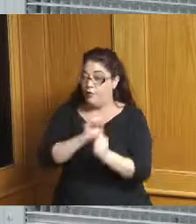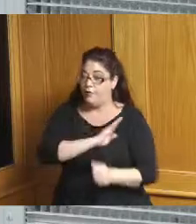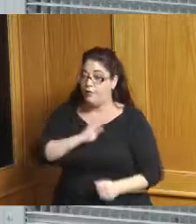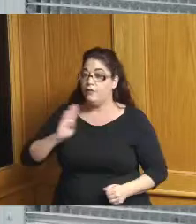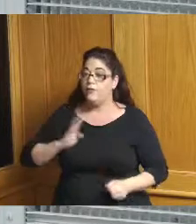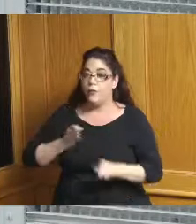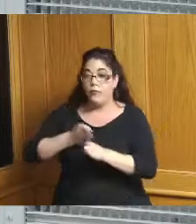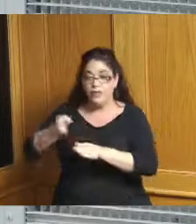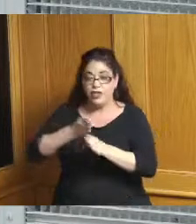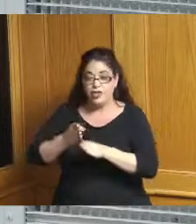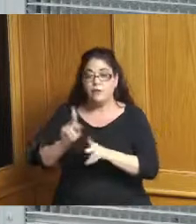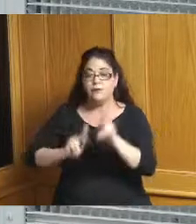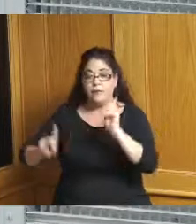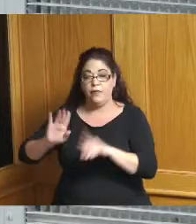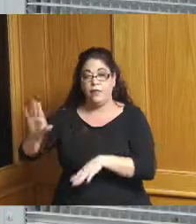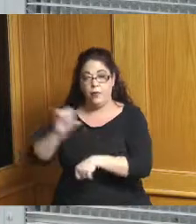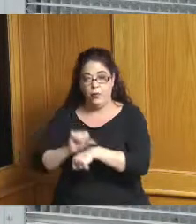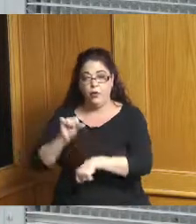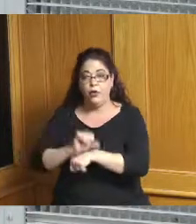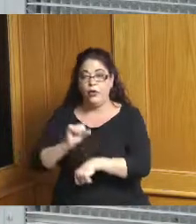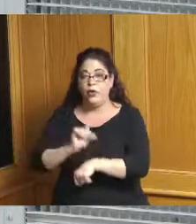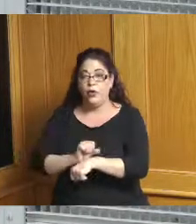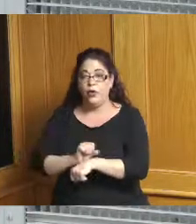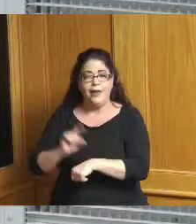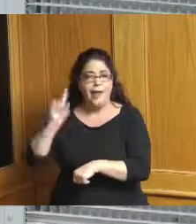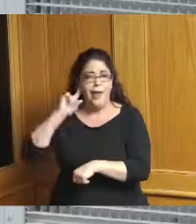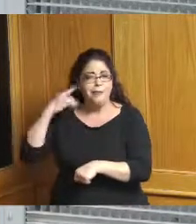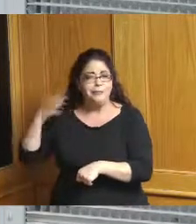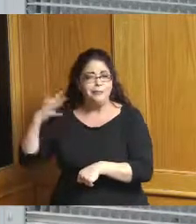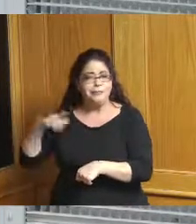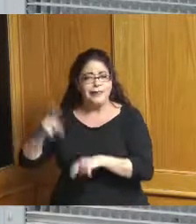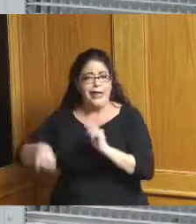they do has really benefited the Hamilton County so just want to thank you all for